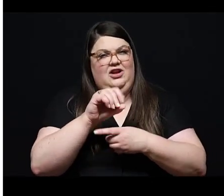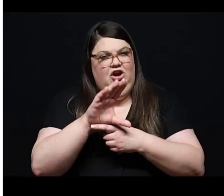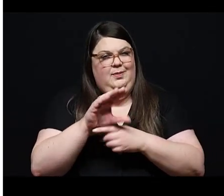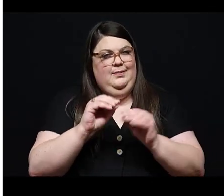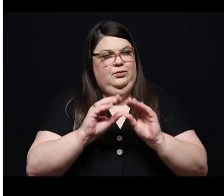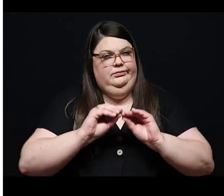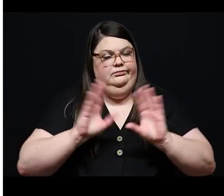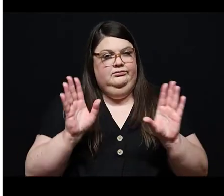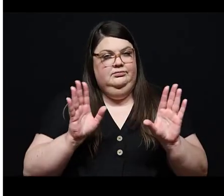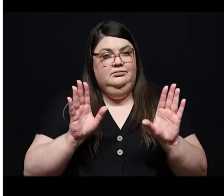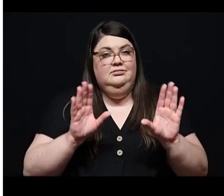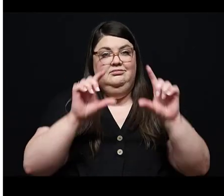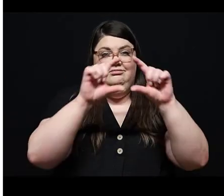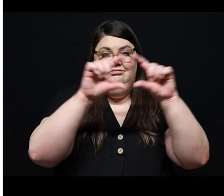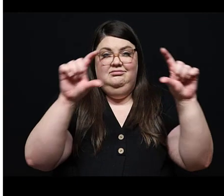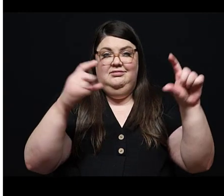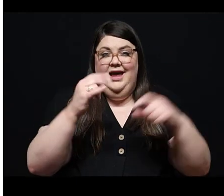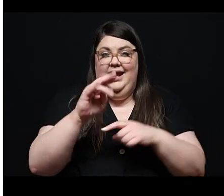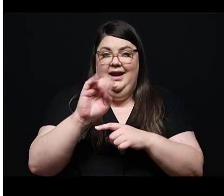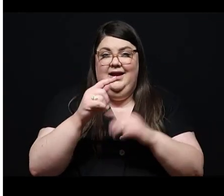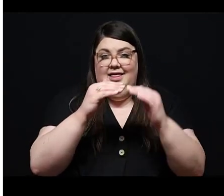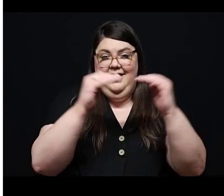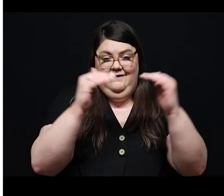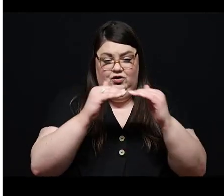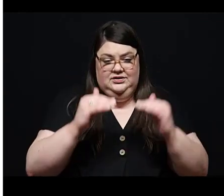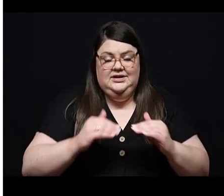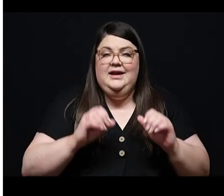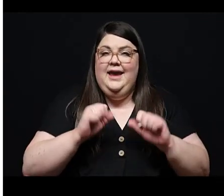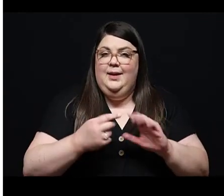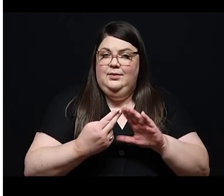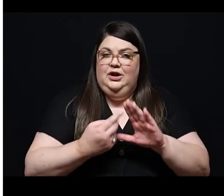Heading levels can also be used to indicate if there are subsections